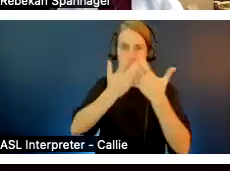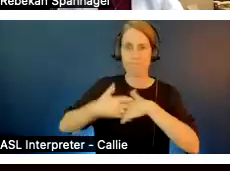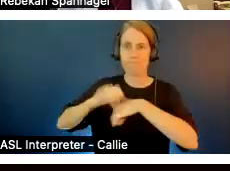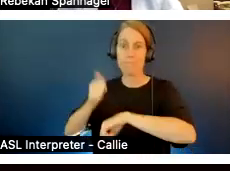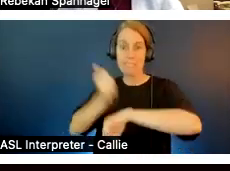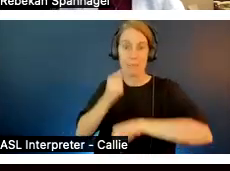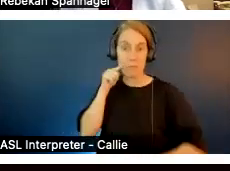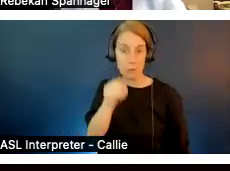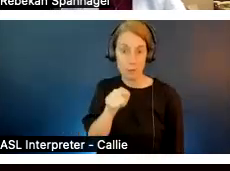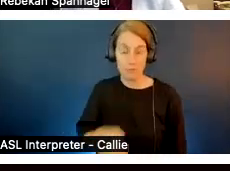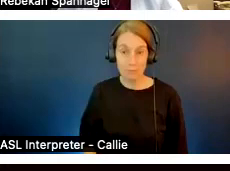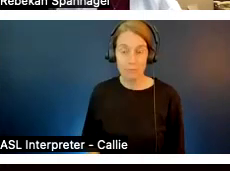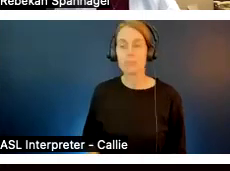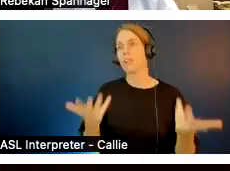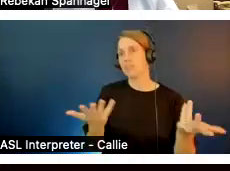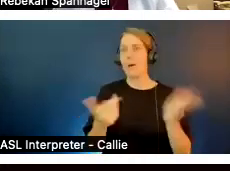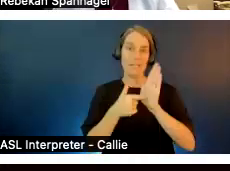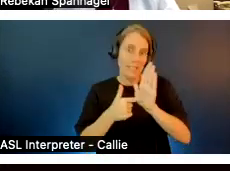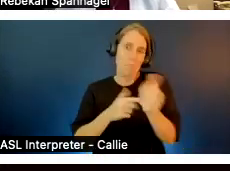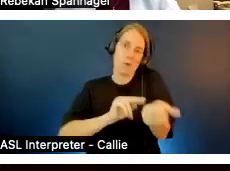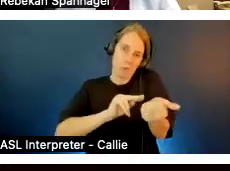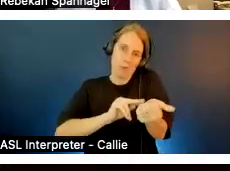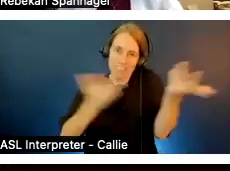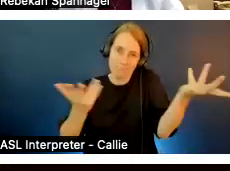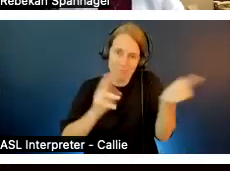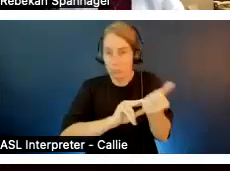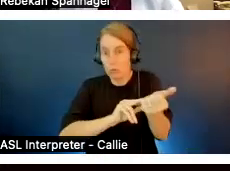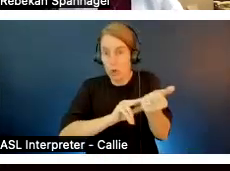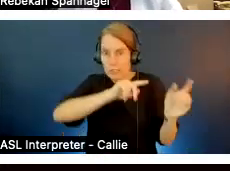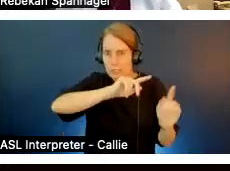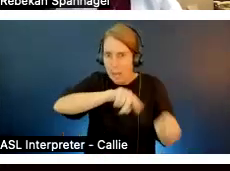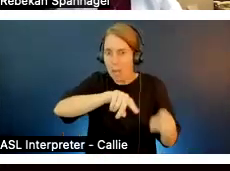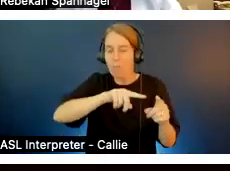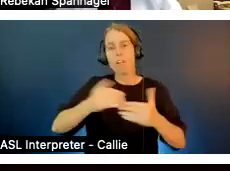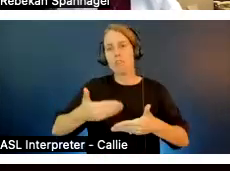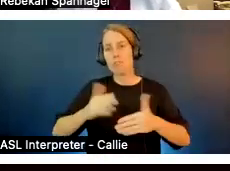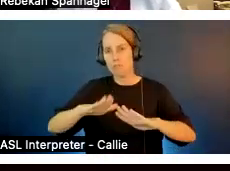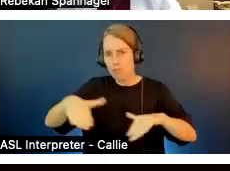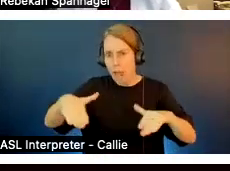a child that requires a a set of nursing hours that's maybe even above what the state